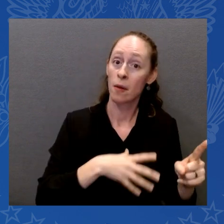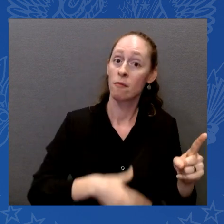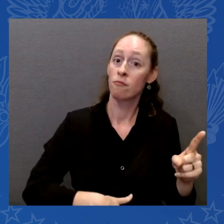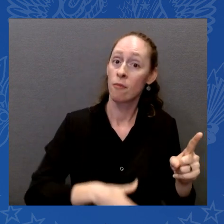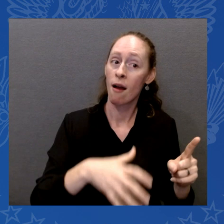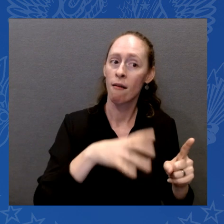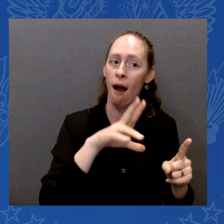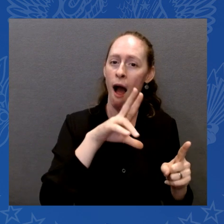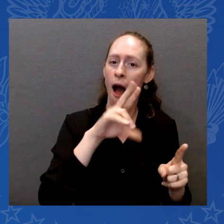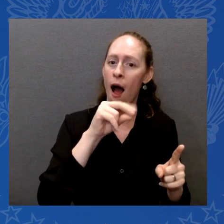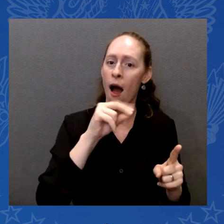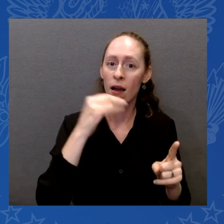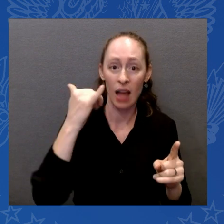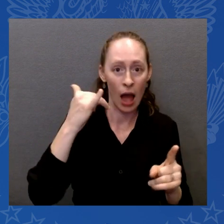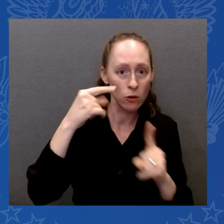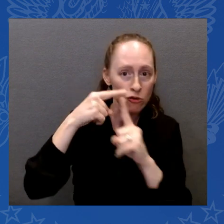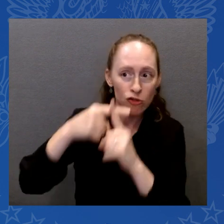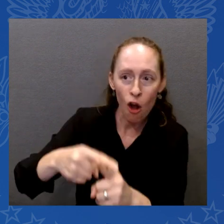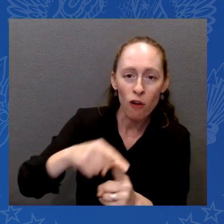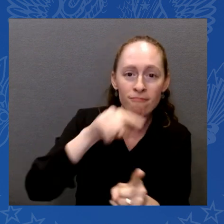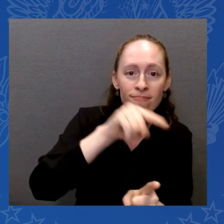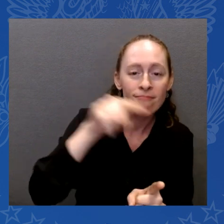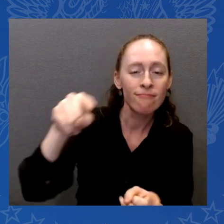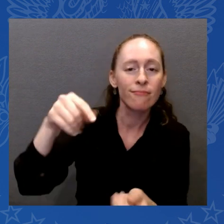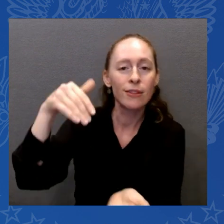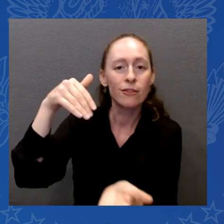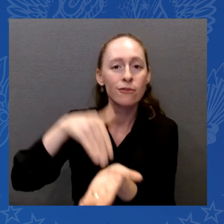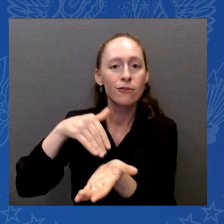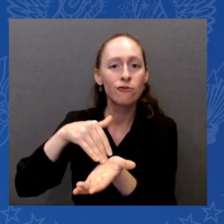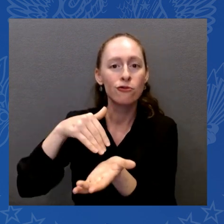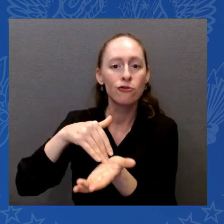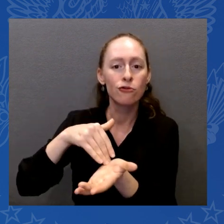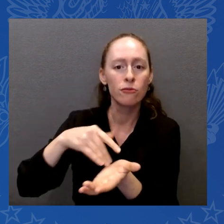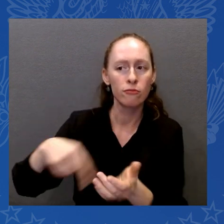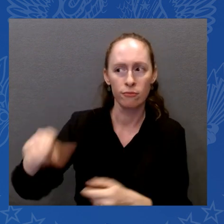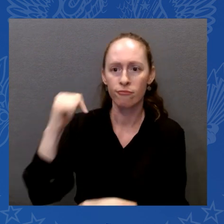and many of these laws would make doctors criminals just for treating a patient.